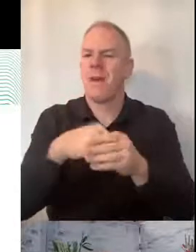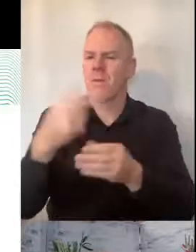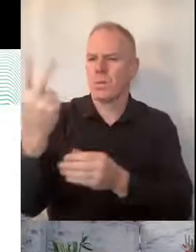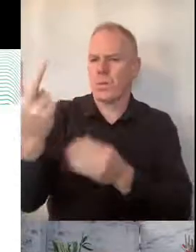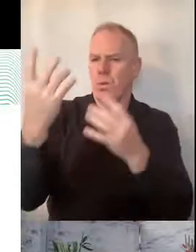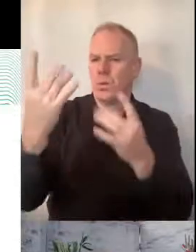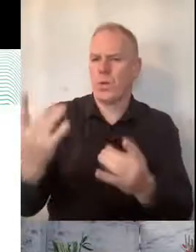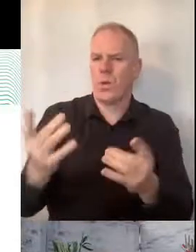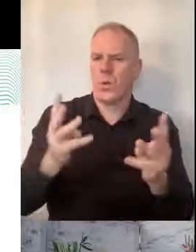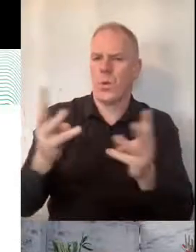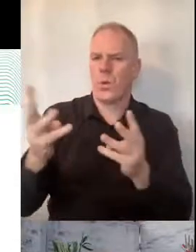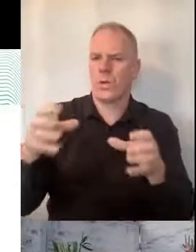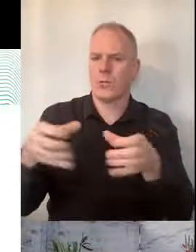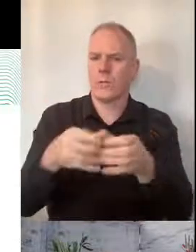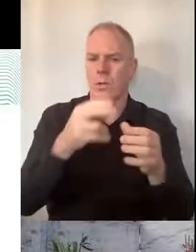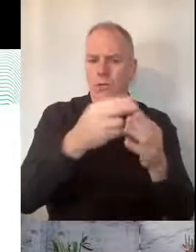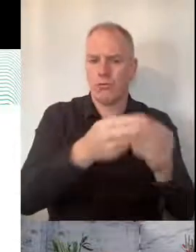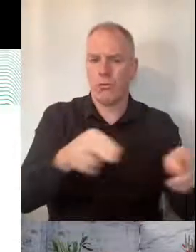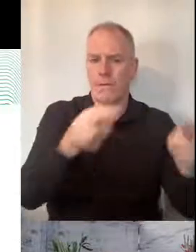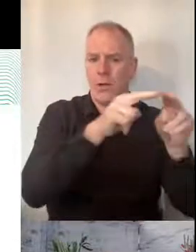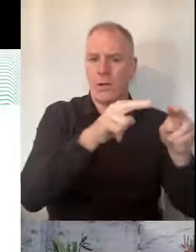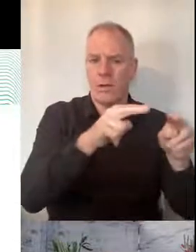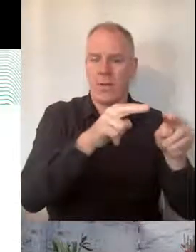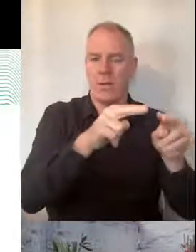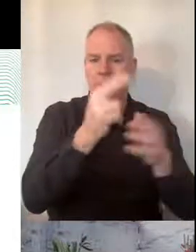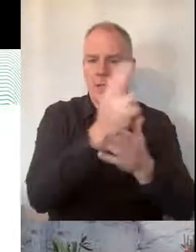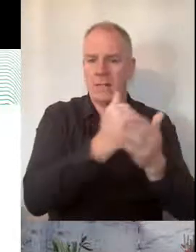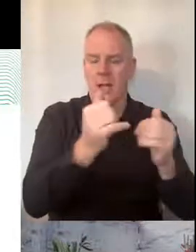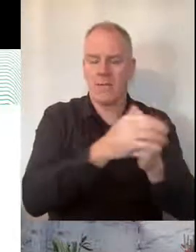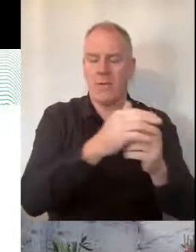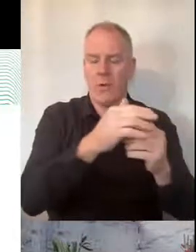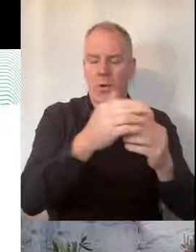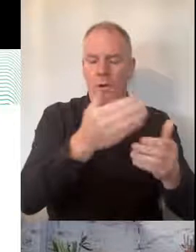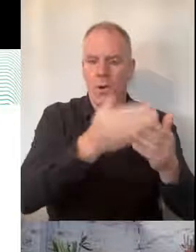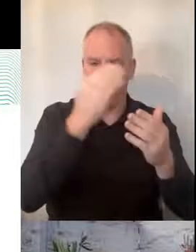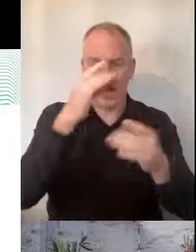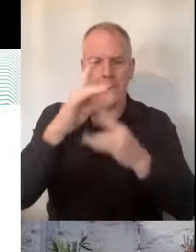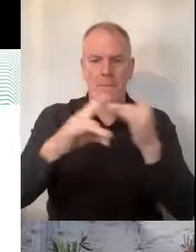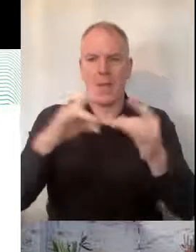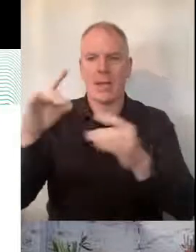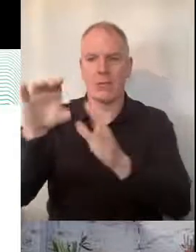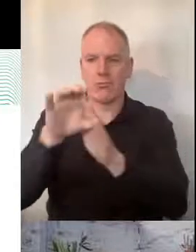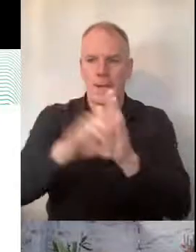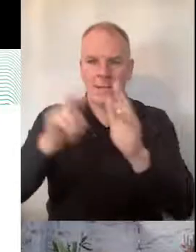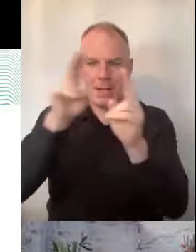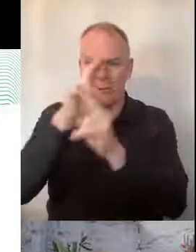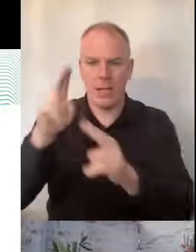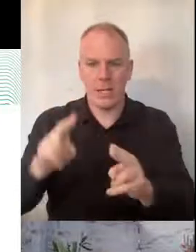Universal Design for Learning and internationalizing the curriculum. She's a member of the QUB Disability